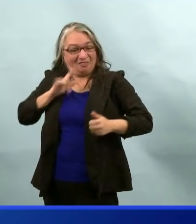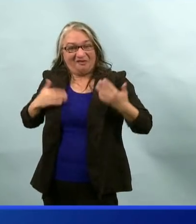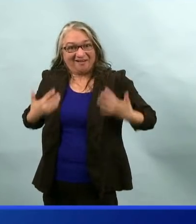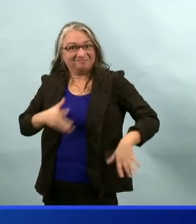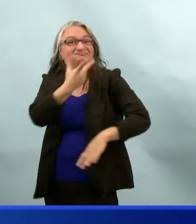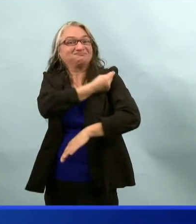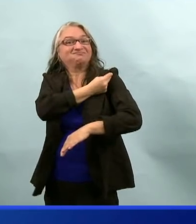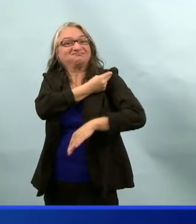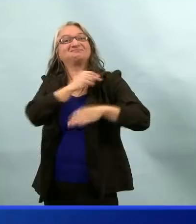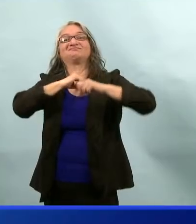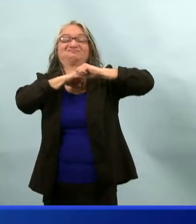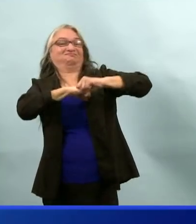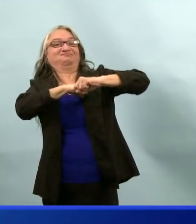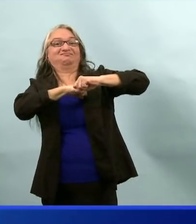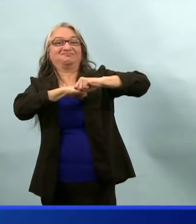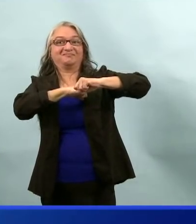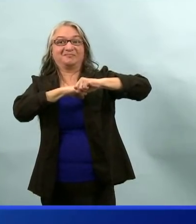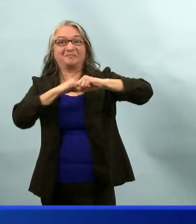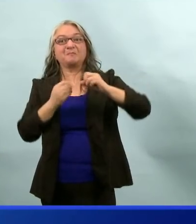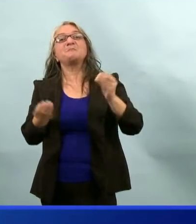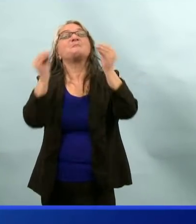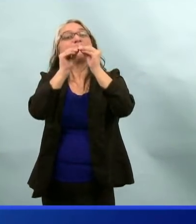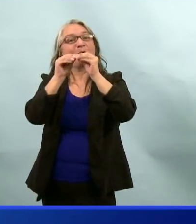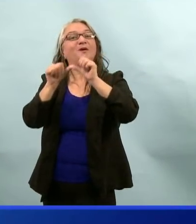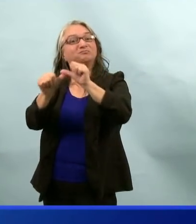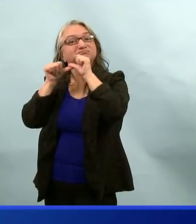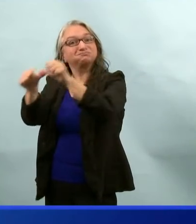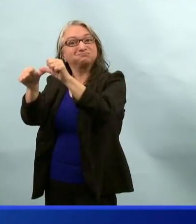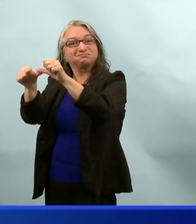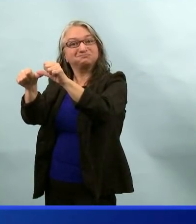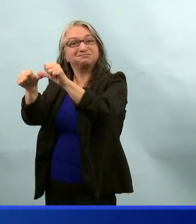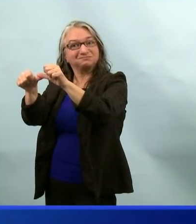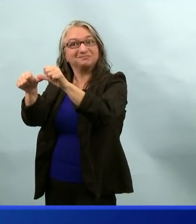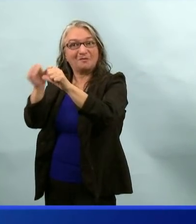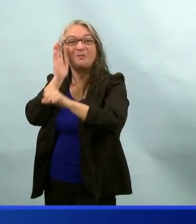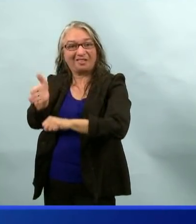immunity than we would after the initial series and so we're we're certainly hopeful that we'll